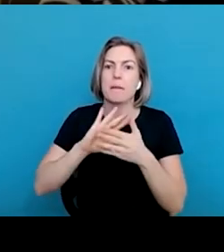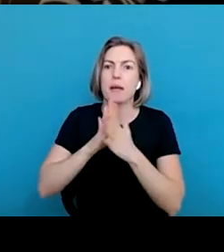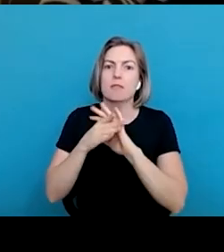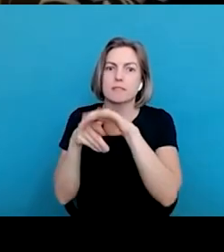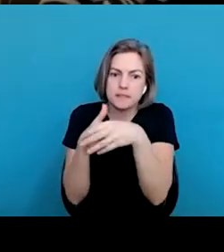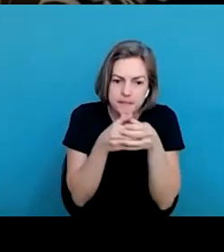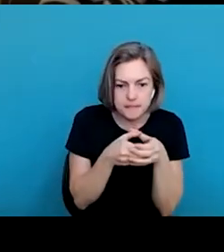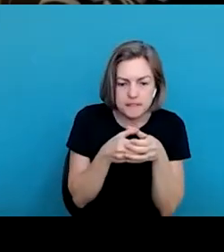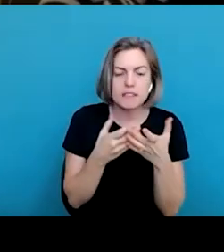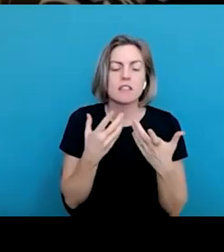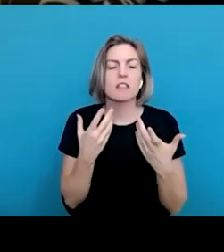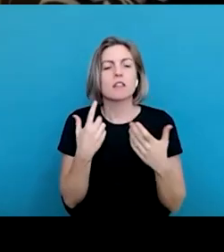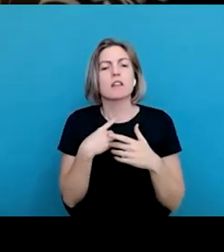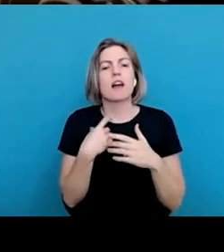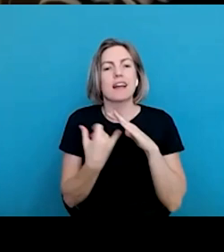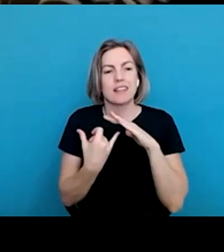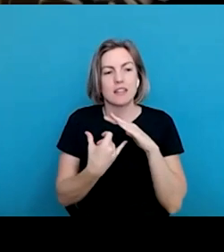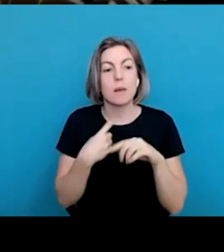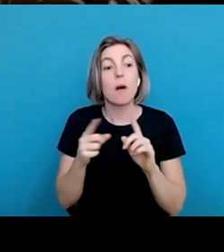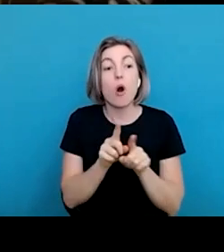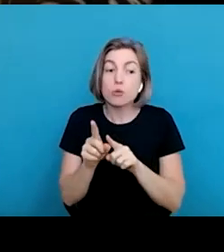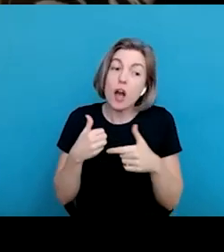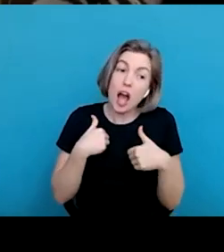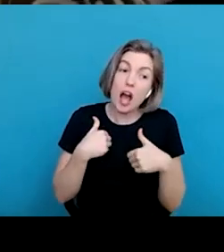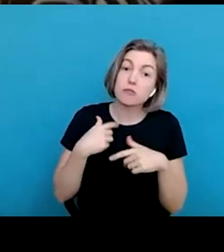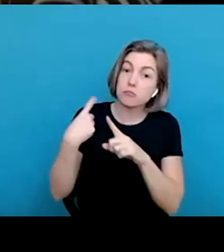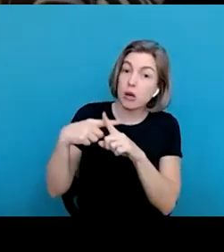But I also think it has its own potential in terms of connecting people.